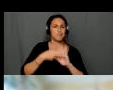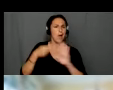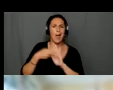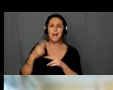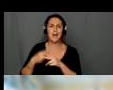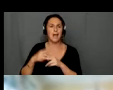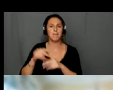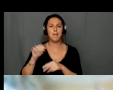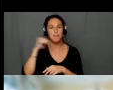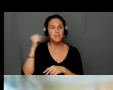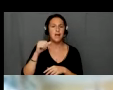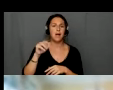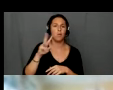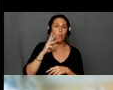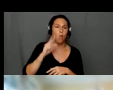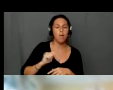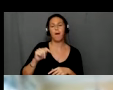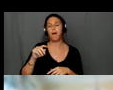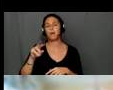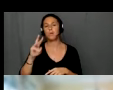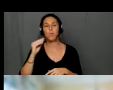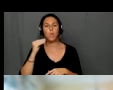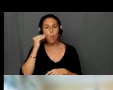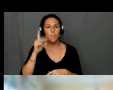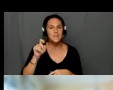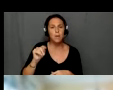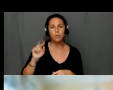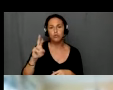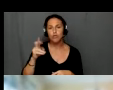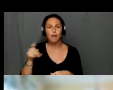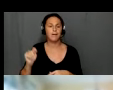so we probably we all know Amazon, Walmart Home Depot target, right